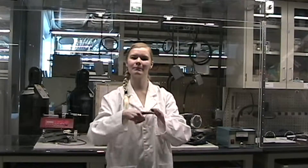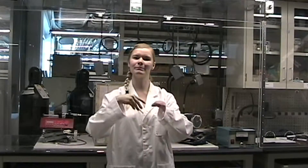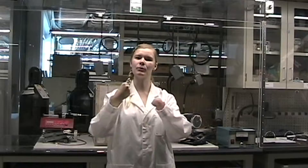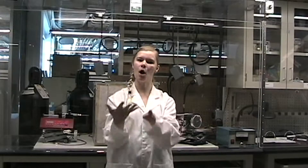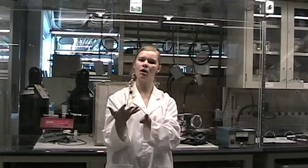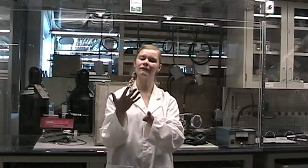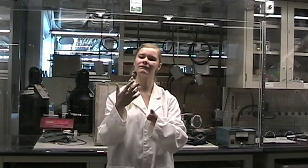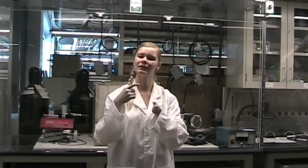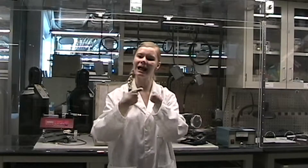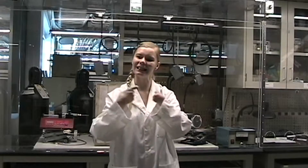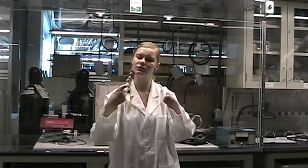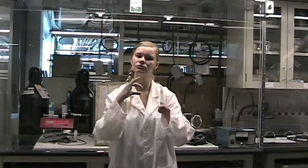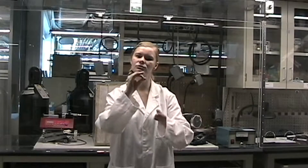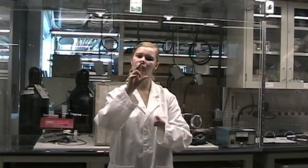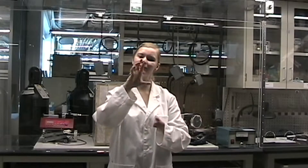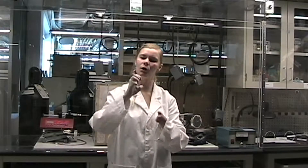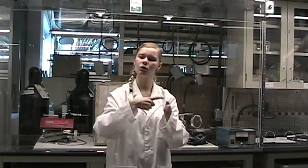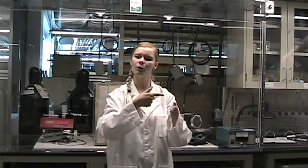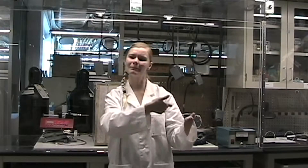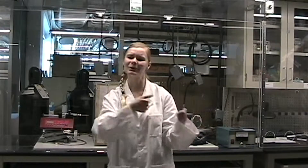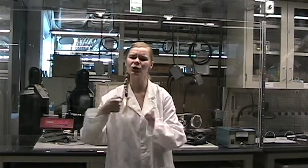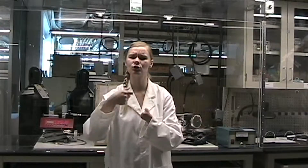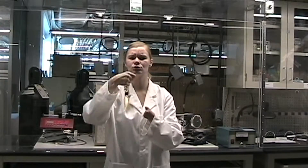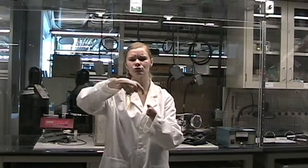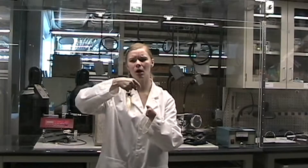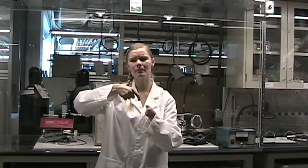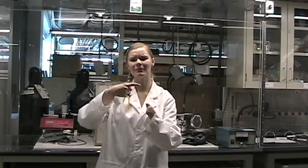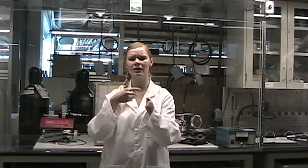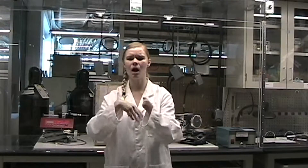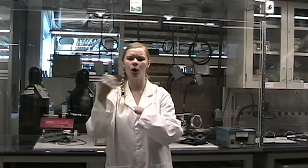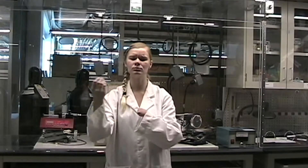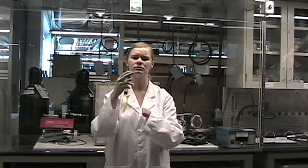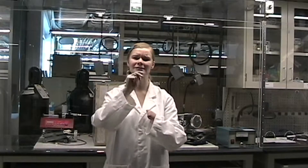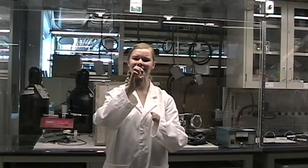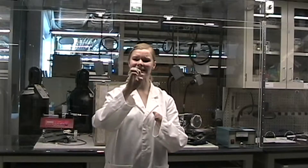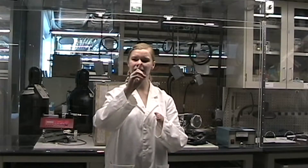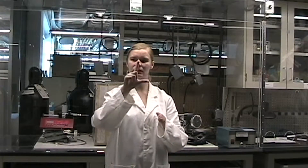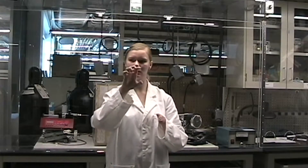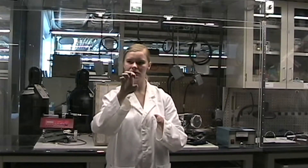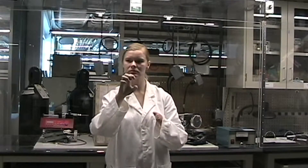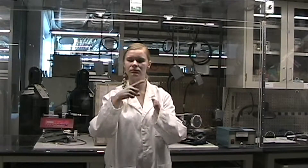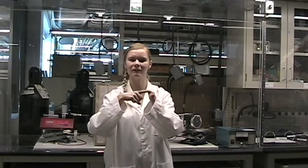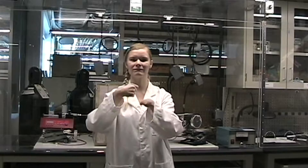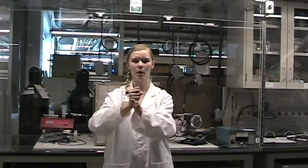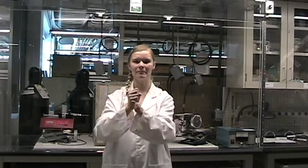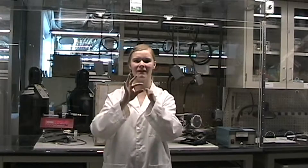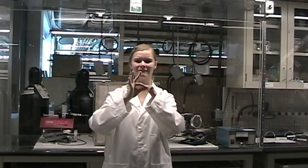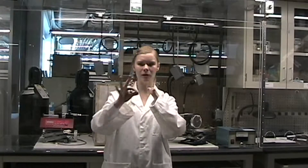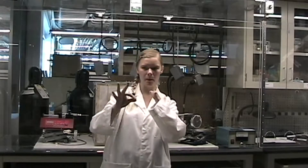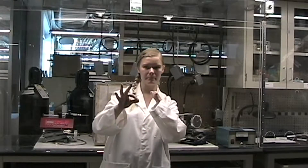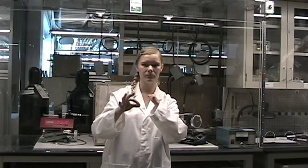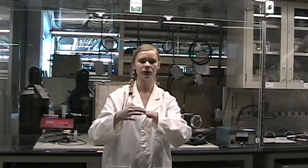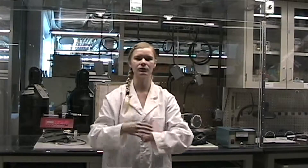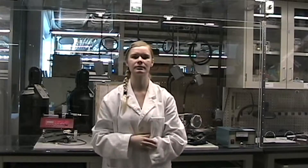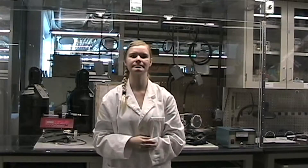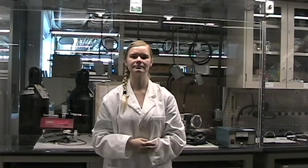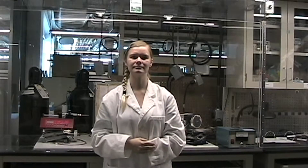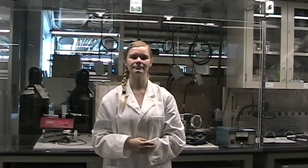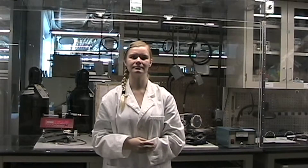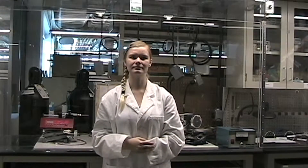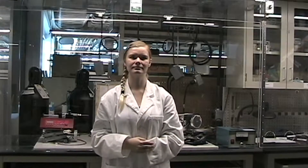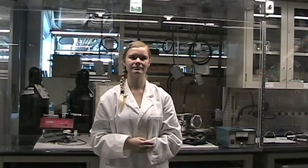It provides the electric force to pull the droplet out of the needle to form a fiber